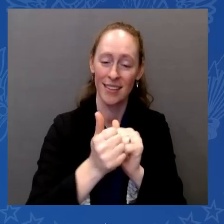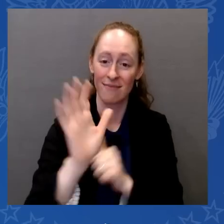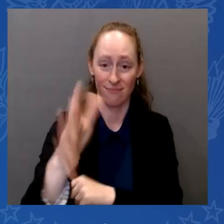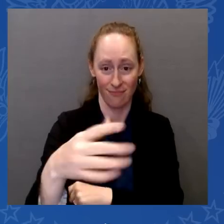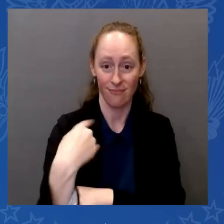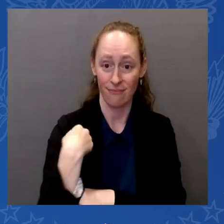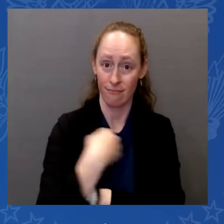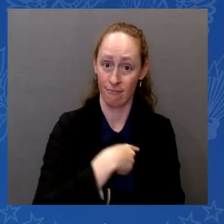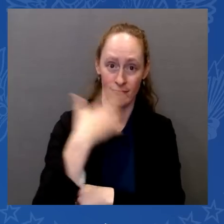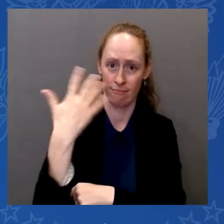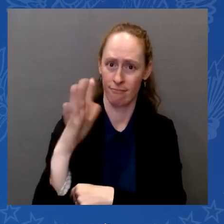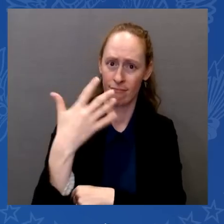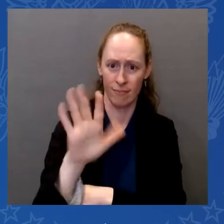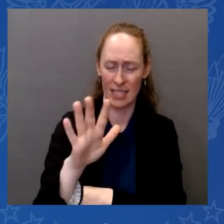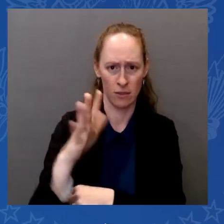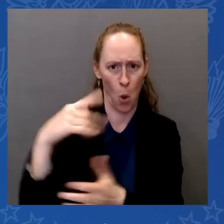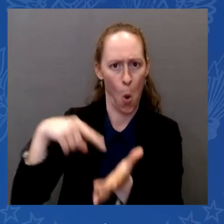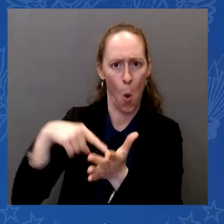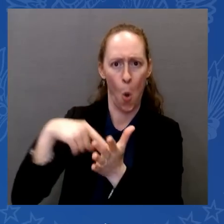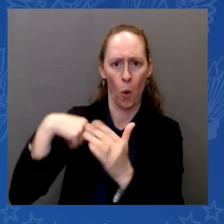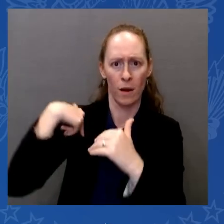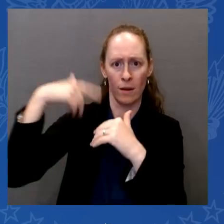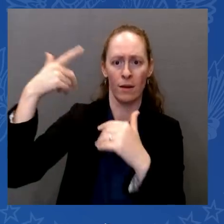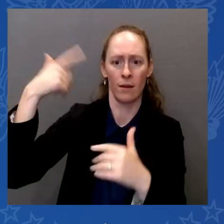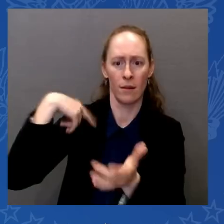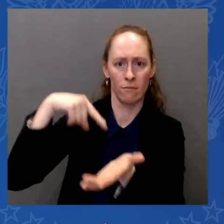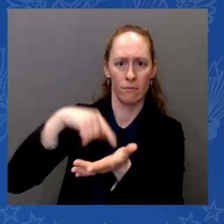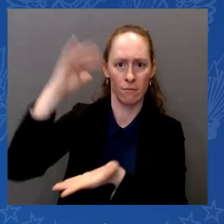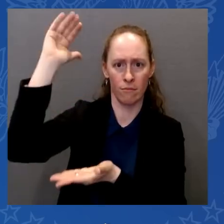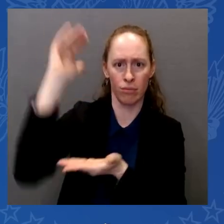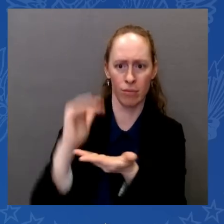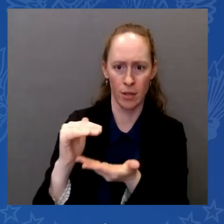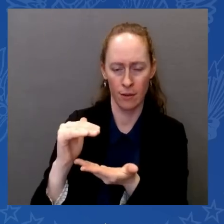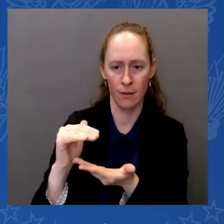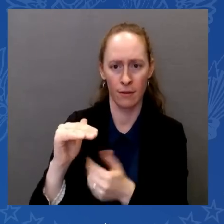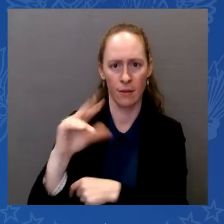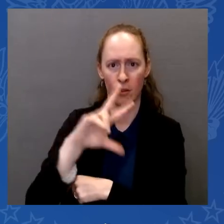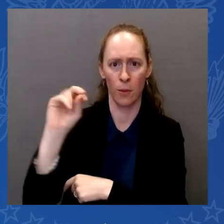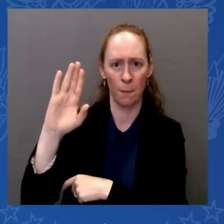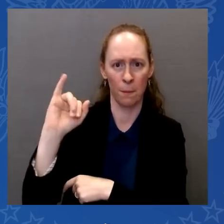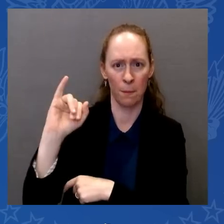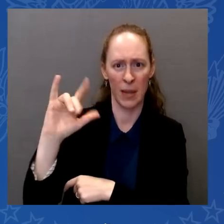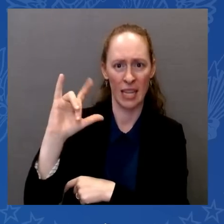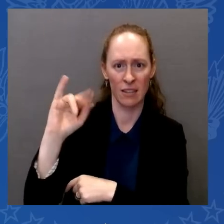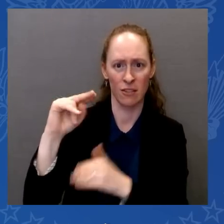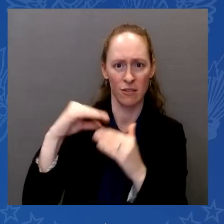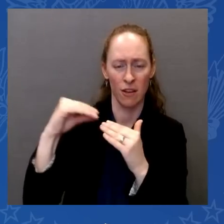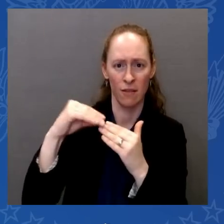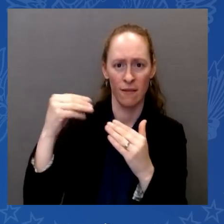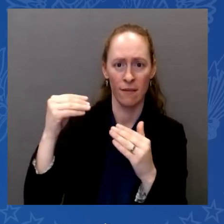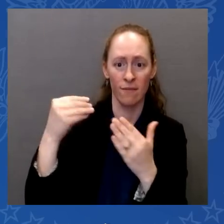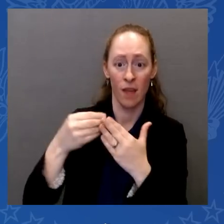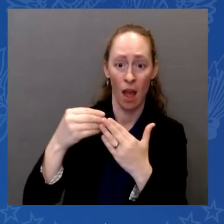and we're on track to reduce it by $1 trillion this fiscal year. We're also set to reduce it another $300 billion